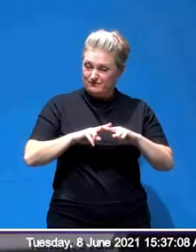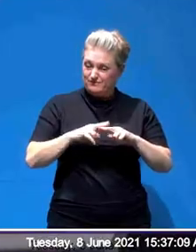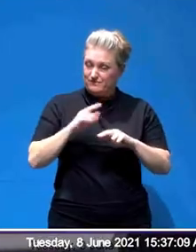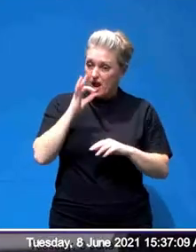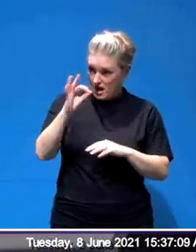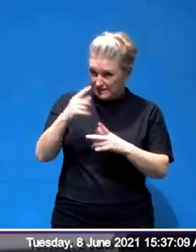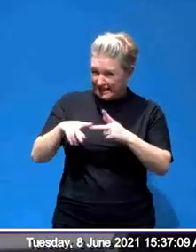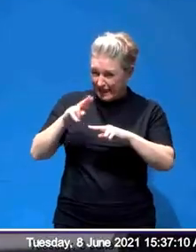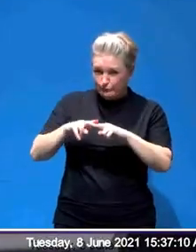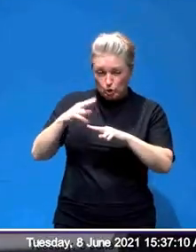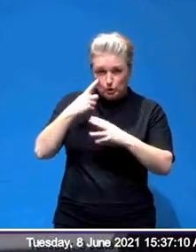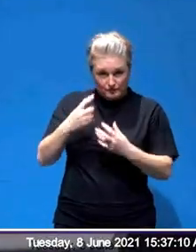problem is more widespread?